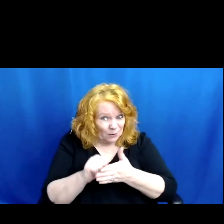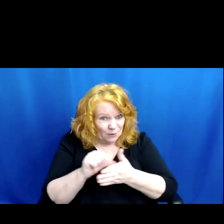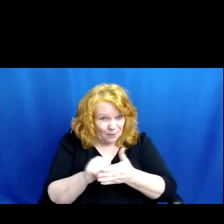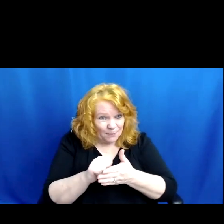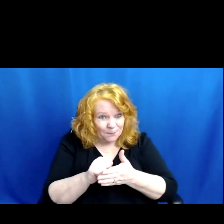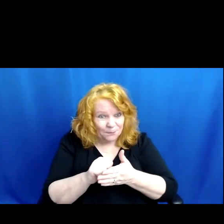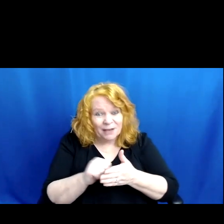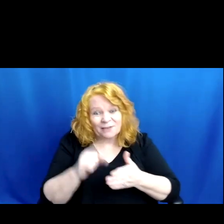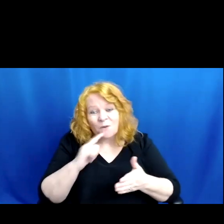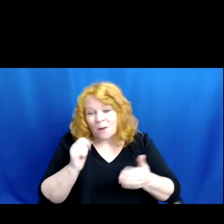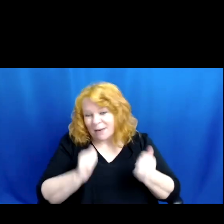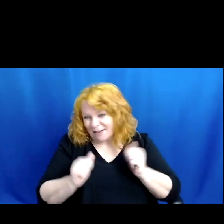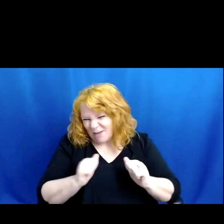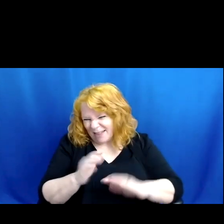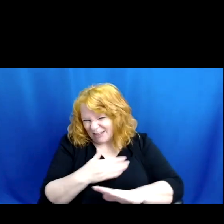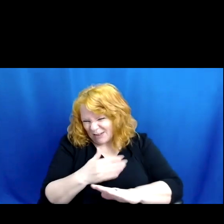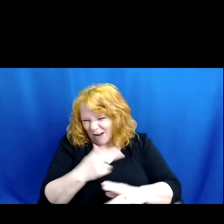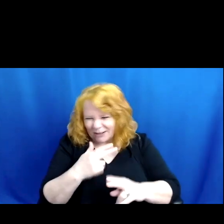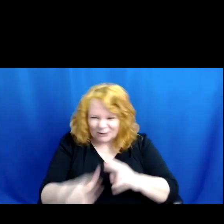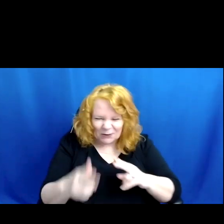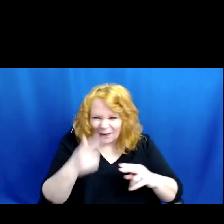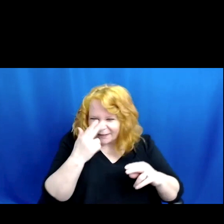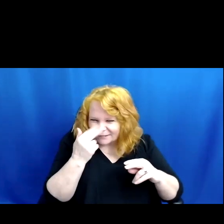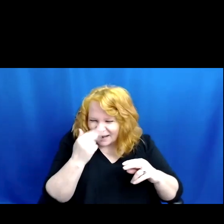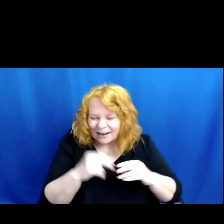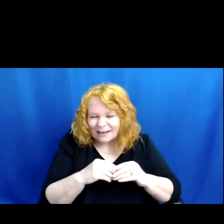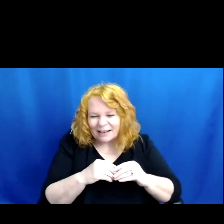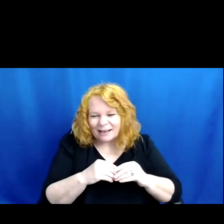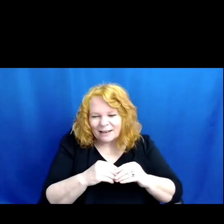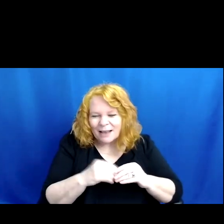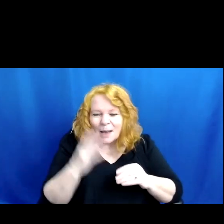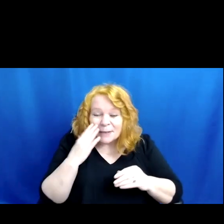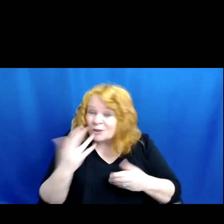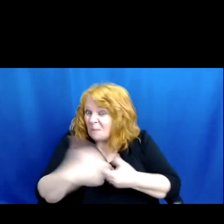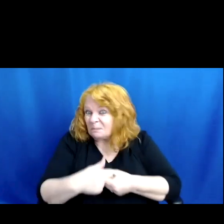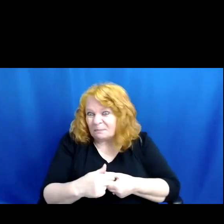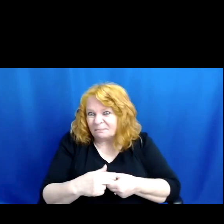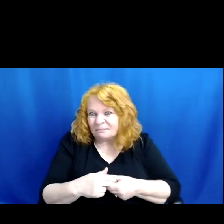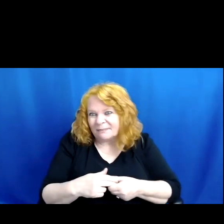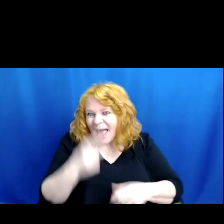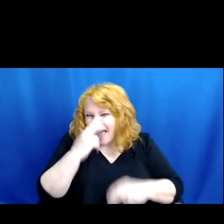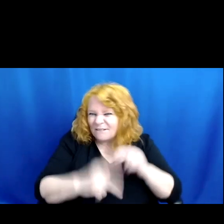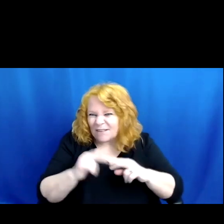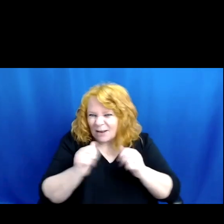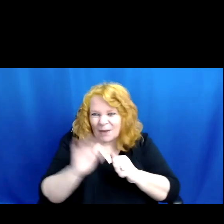song which is short and funny. You know, just join in and have a little sing song with your child.